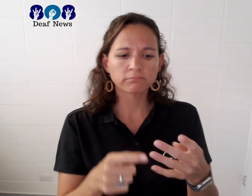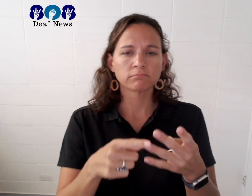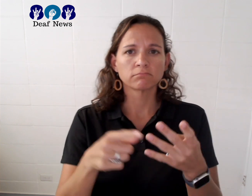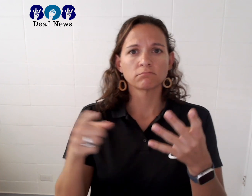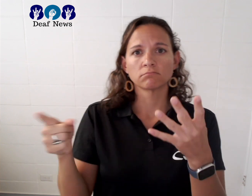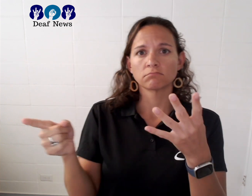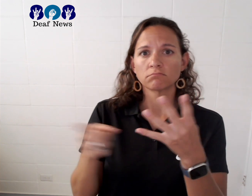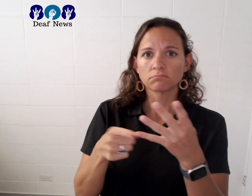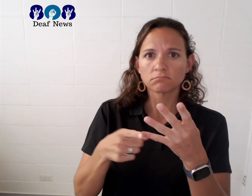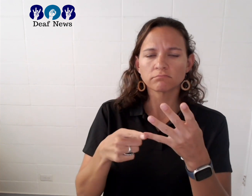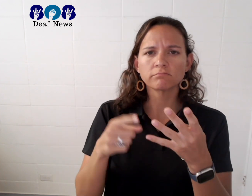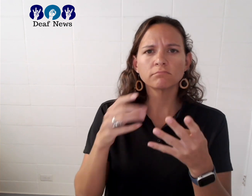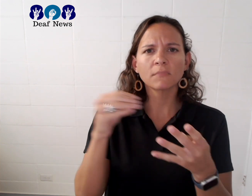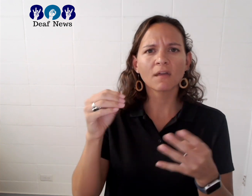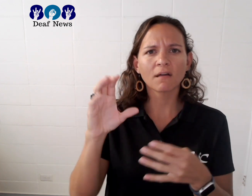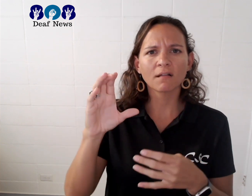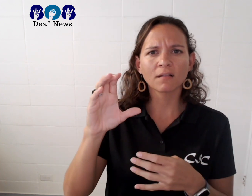and climate change.